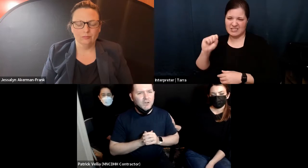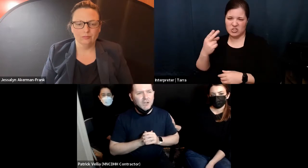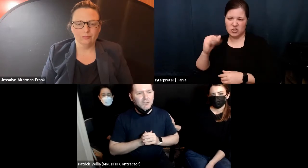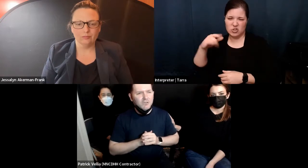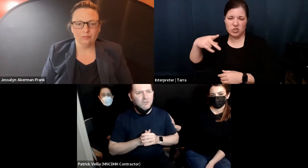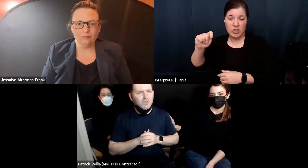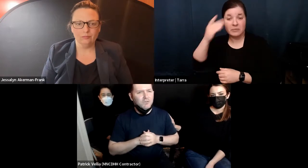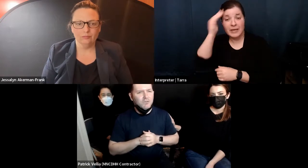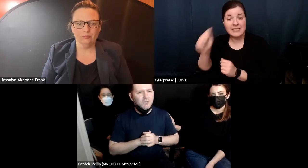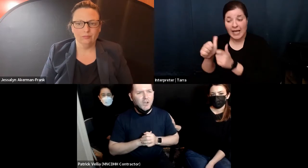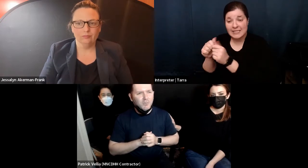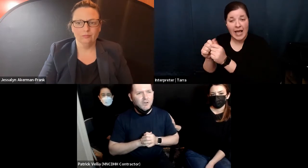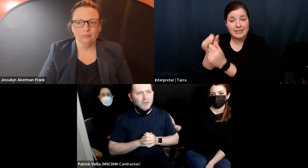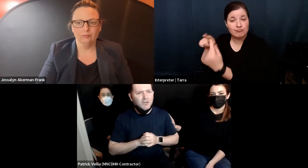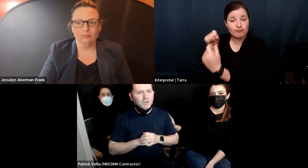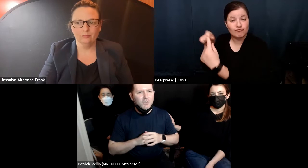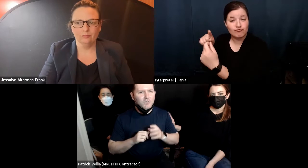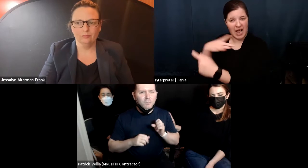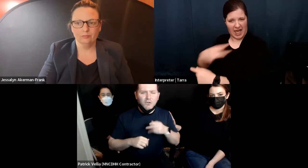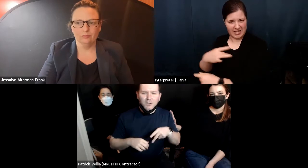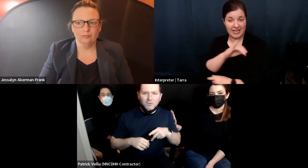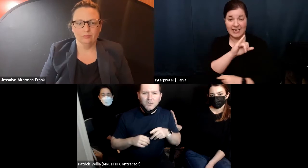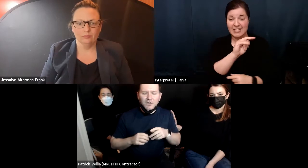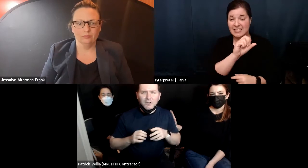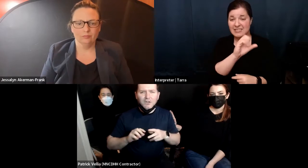But Instacart, I don't like. Why?